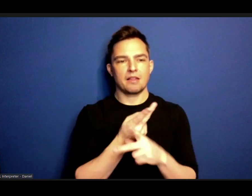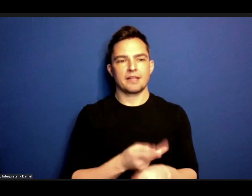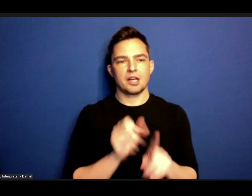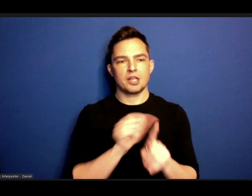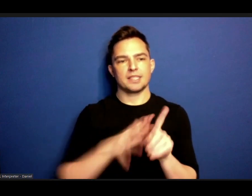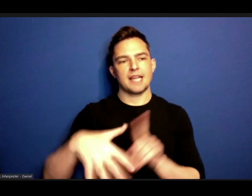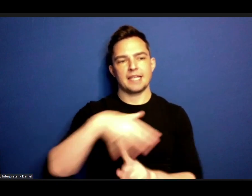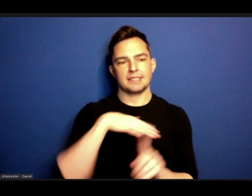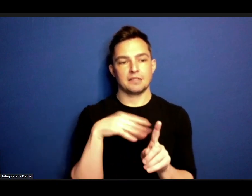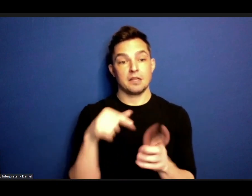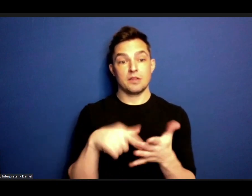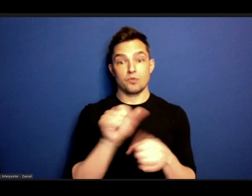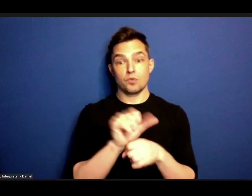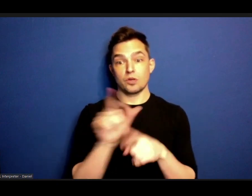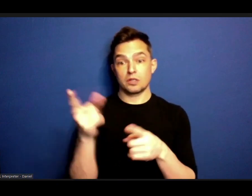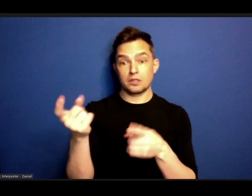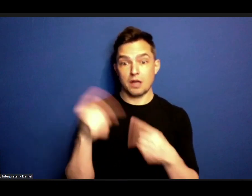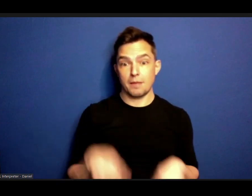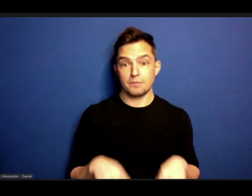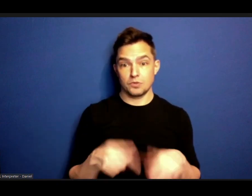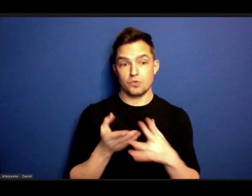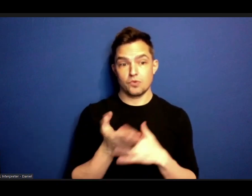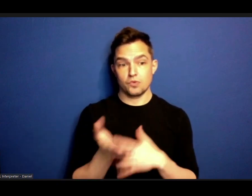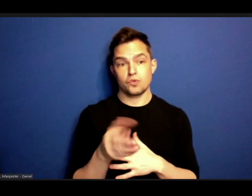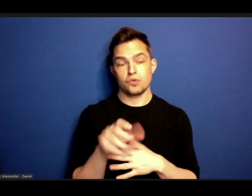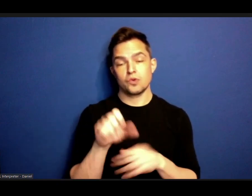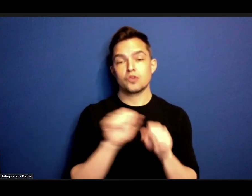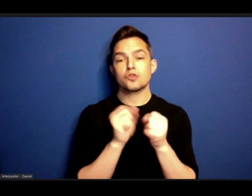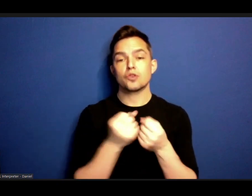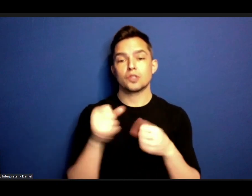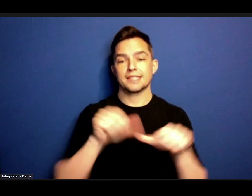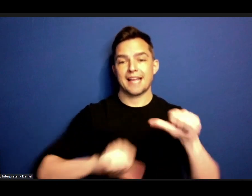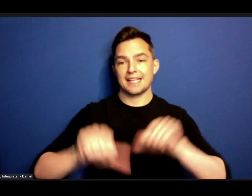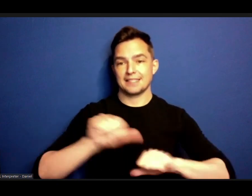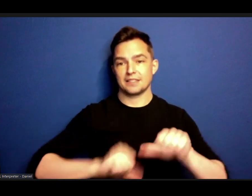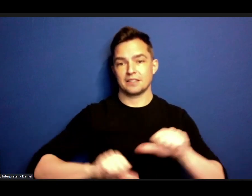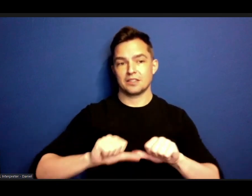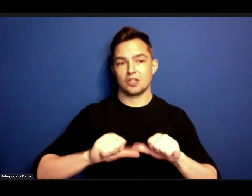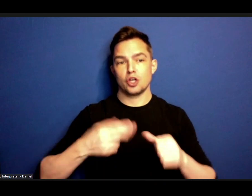This work today comes to us by way of the Social Sciences and Humanities Research Council